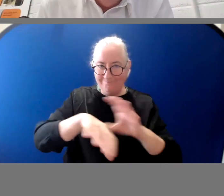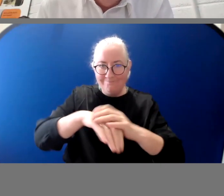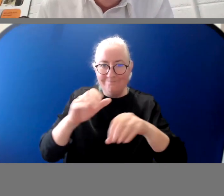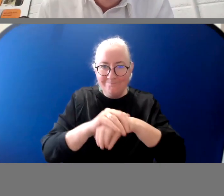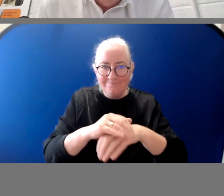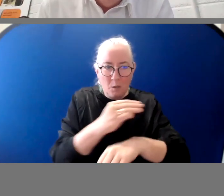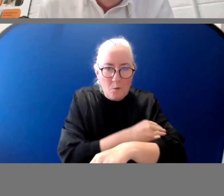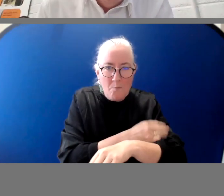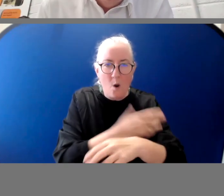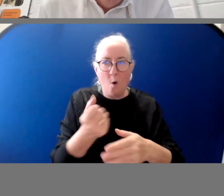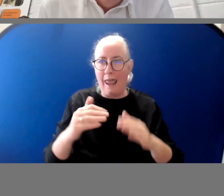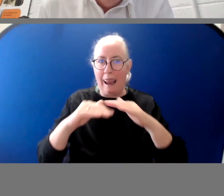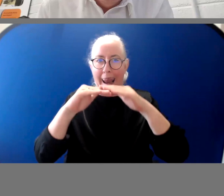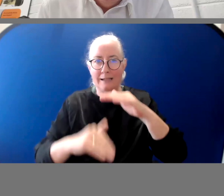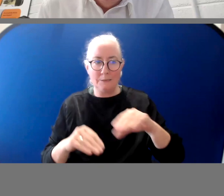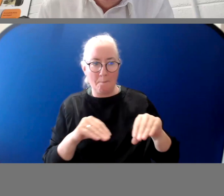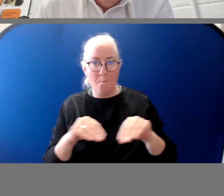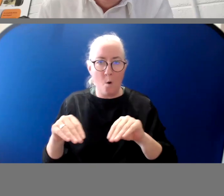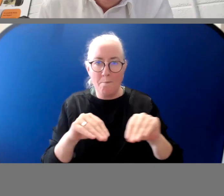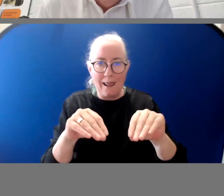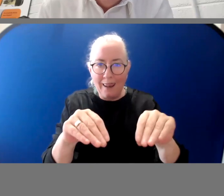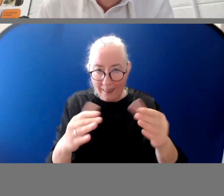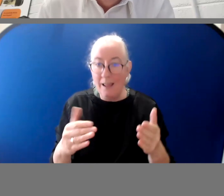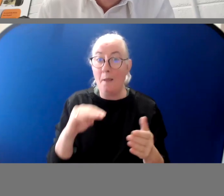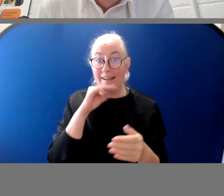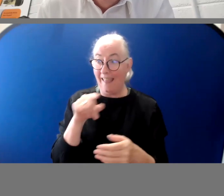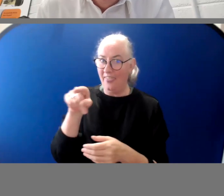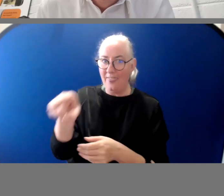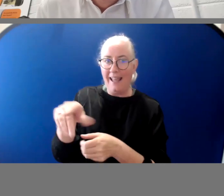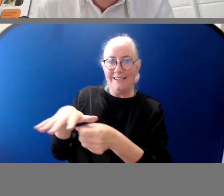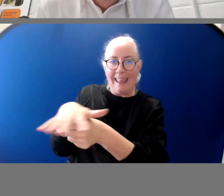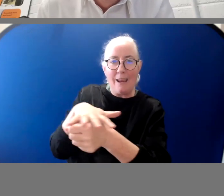reduced mobility so you might be looking to say well in this type of facility we would be